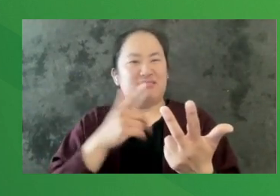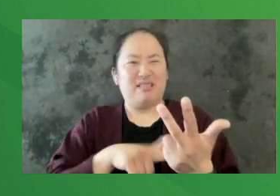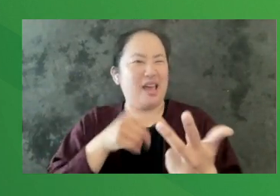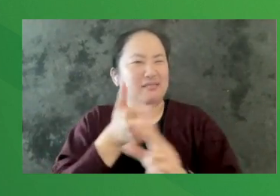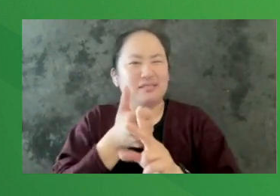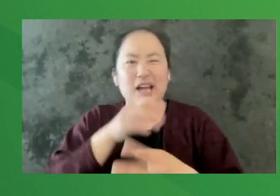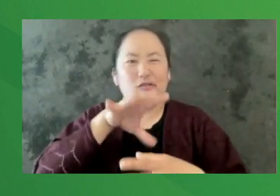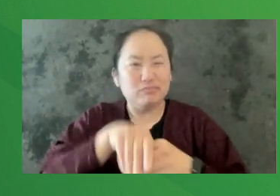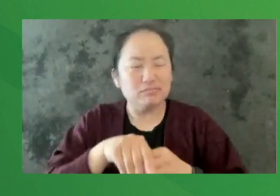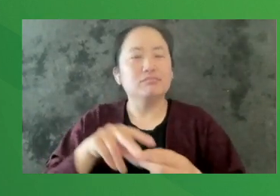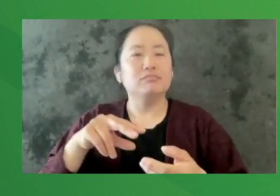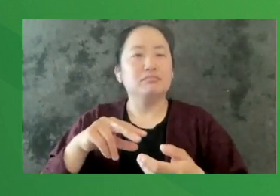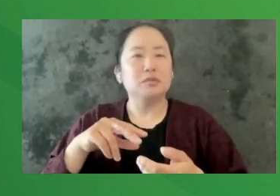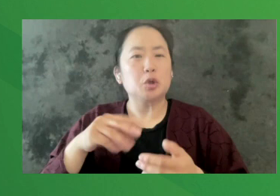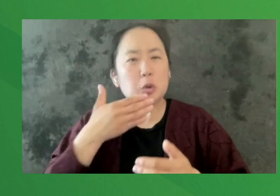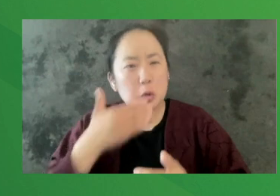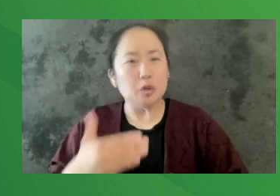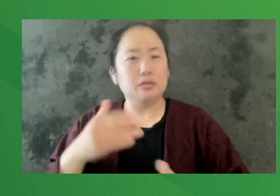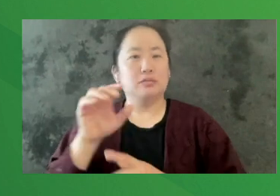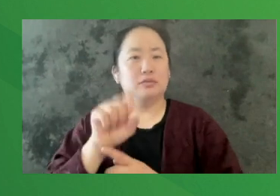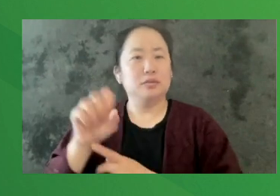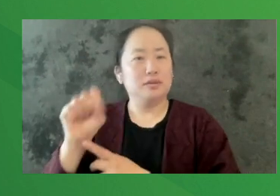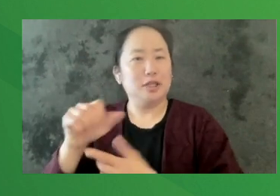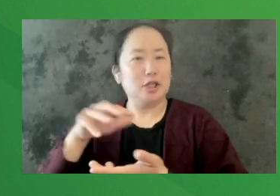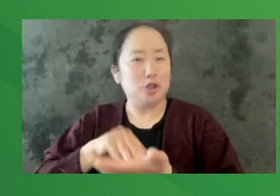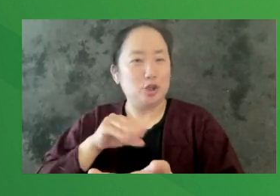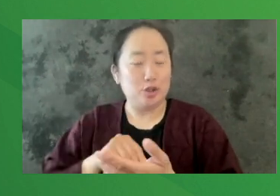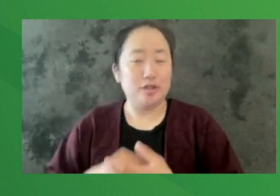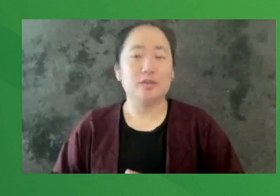And so I wanna take you through the partnership that is between our associations. If you go to